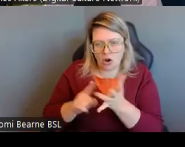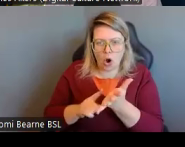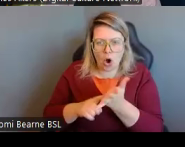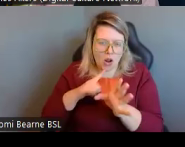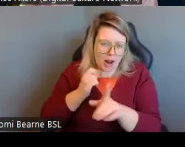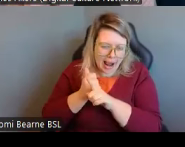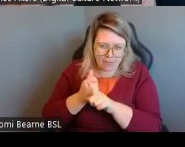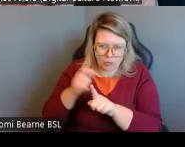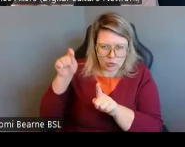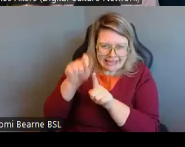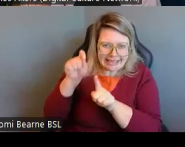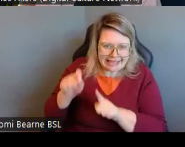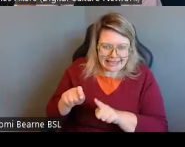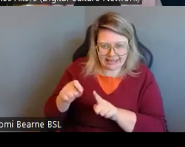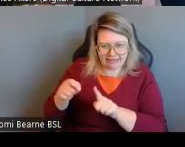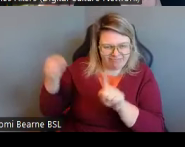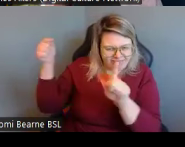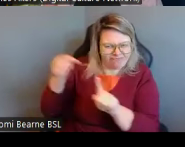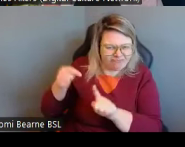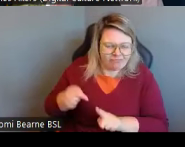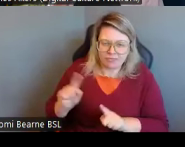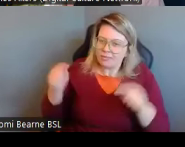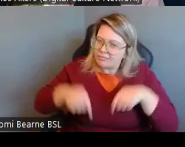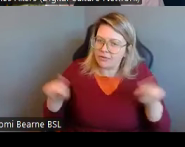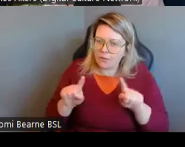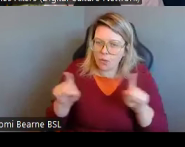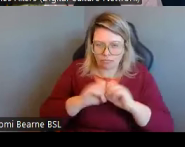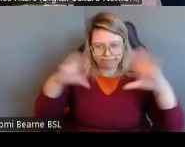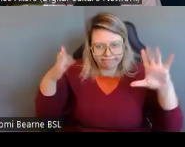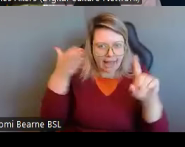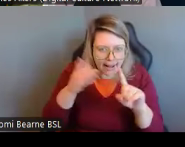because all the data you're collecting, all the actions, all the journeys that you're taking, your audiences,